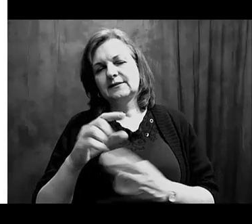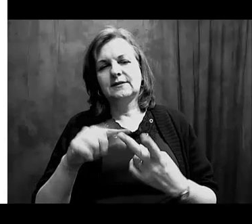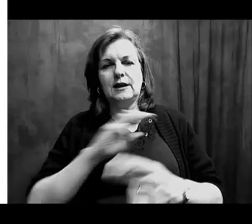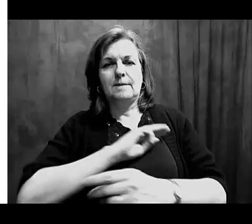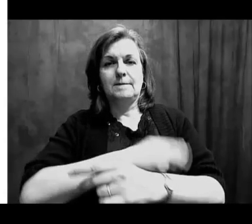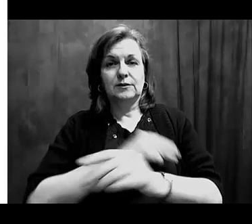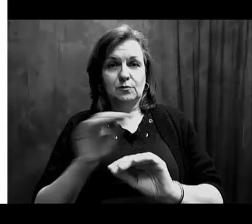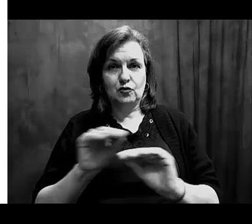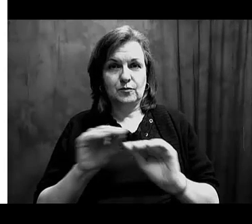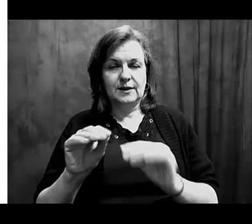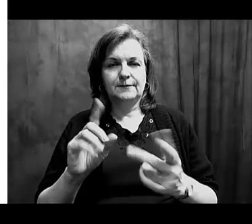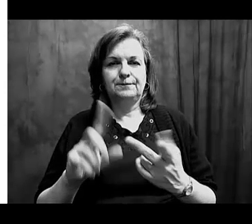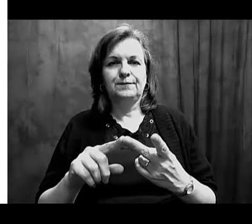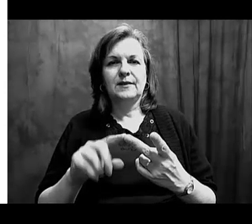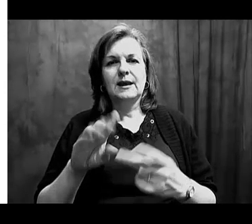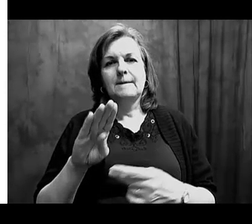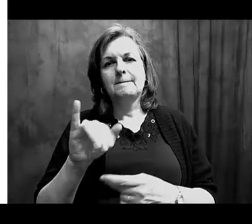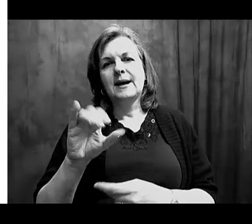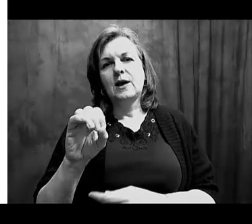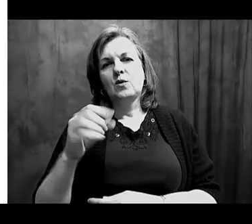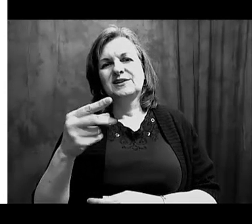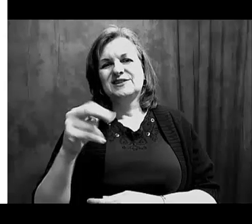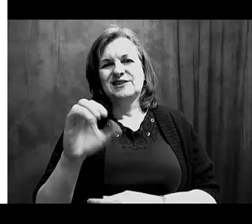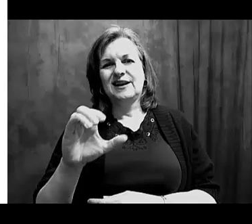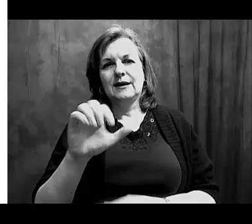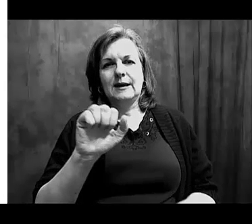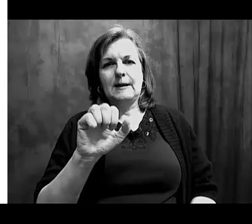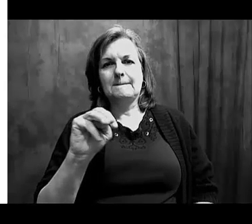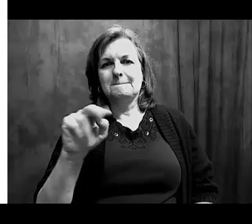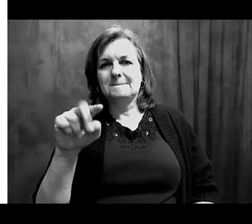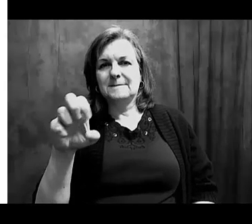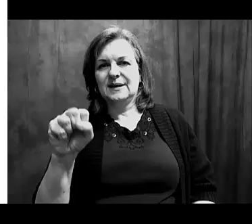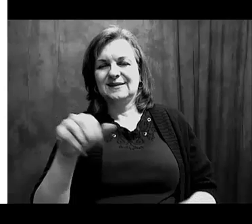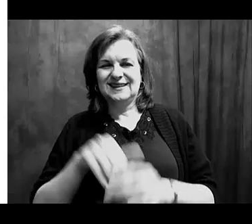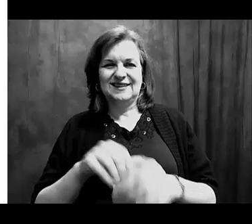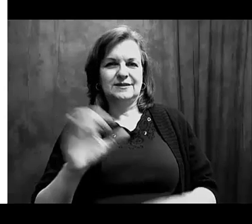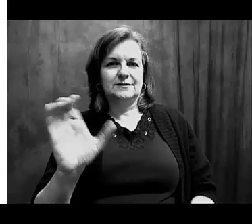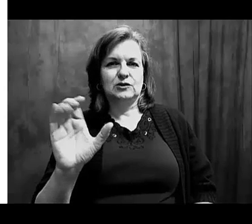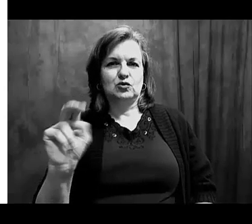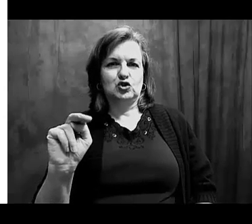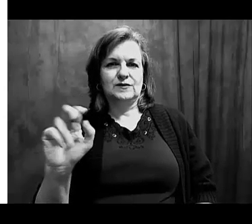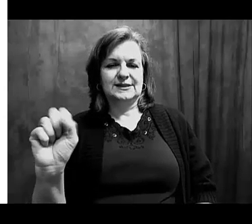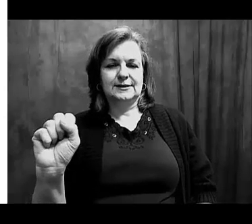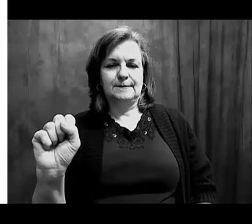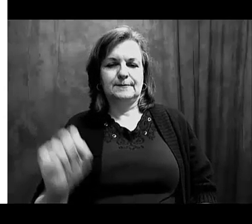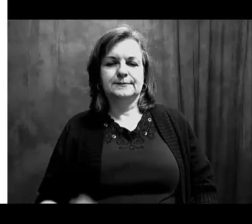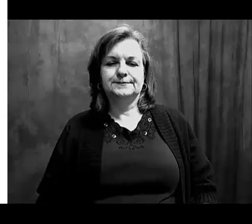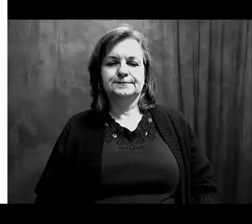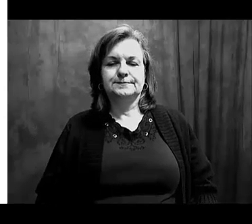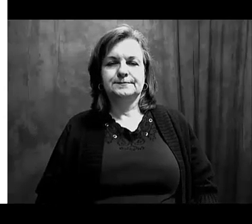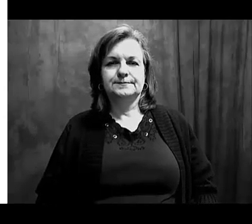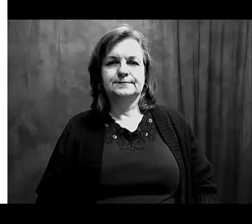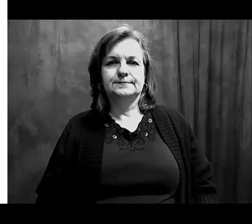we see by biogenic amines that are part of the central nervous system